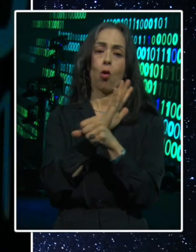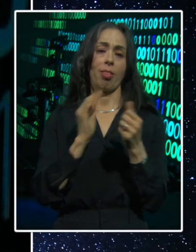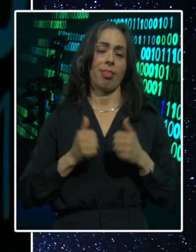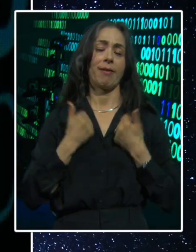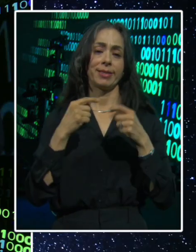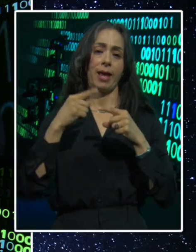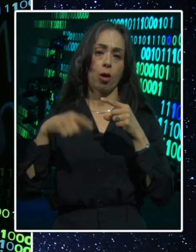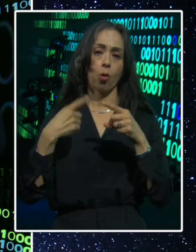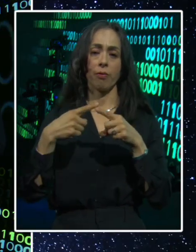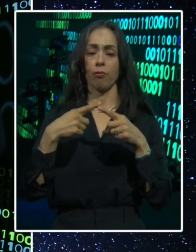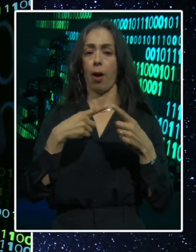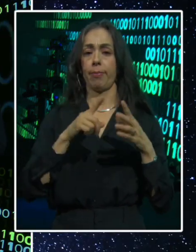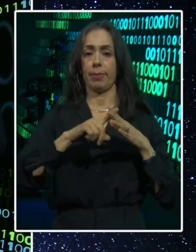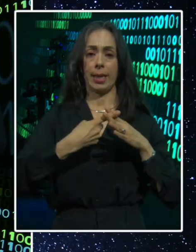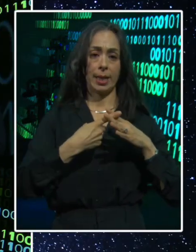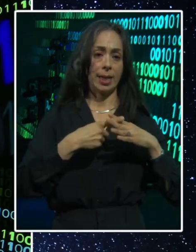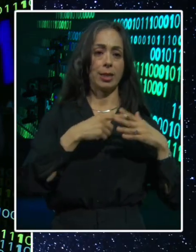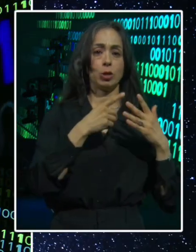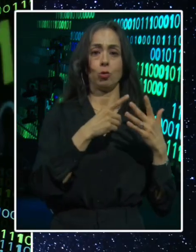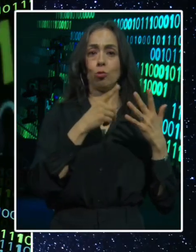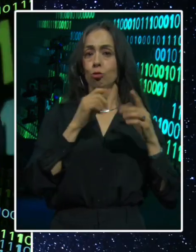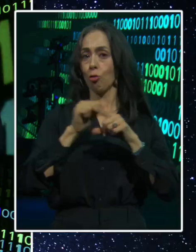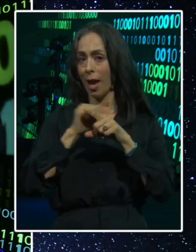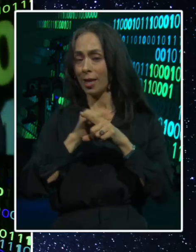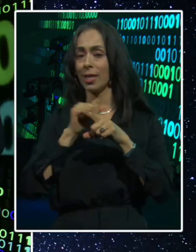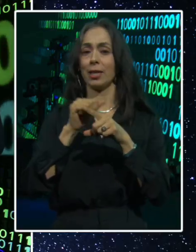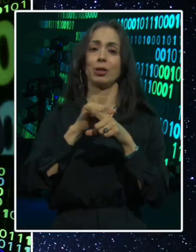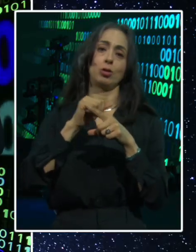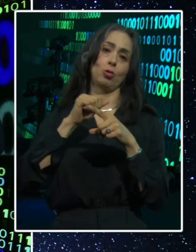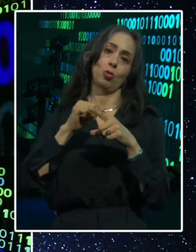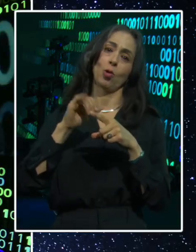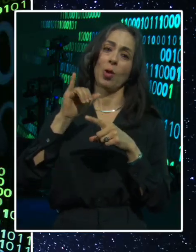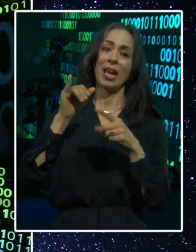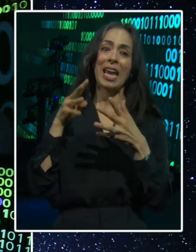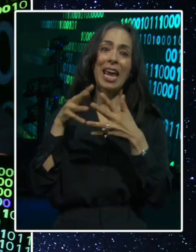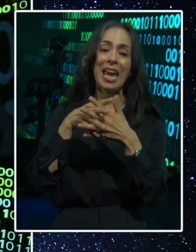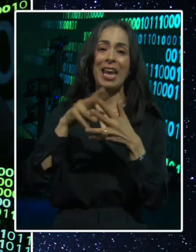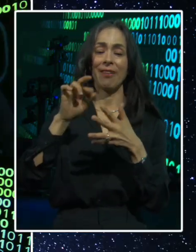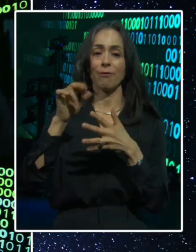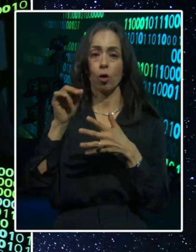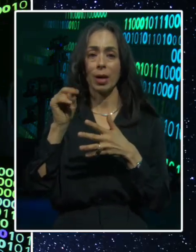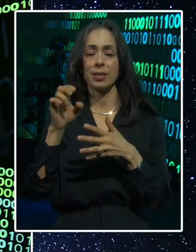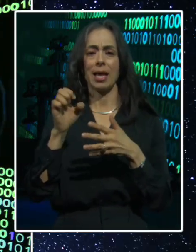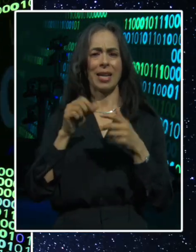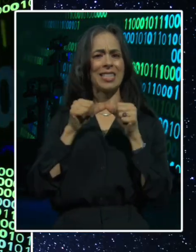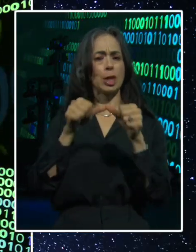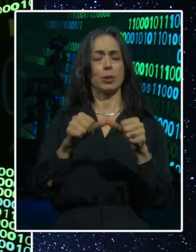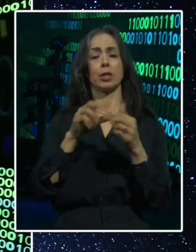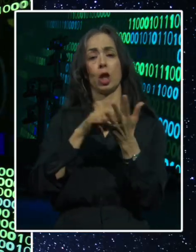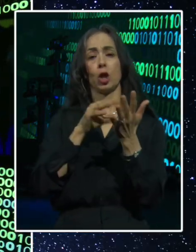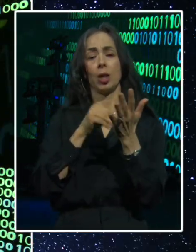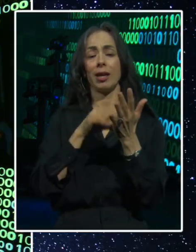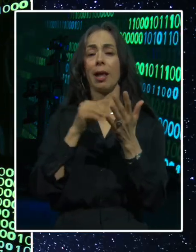It does across the full life cycle from ingestion to training to inference and continuously learning.